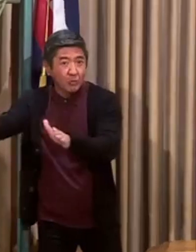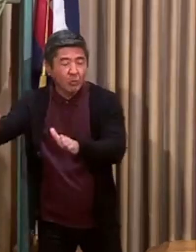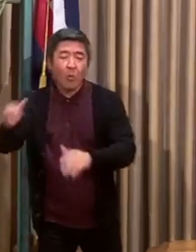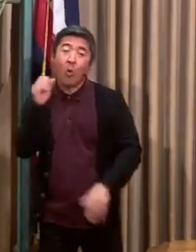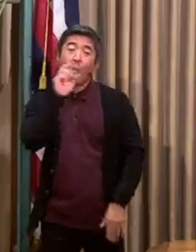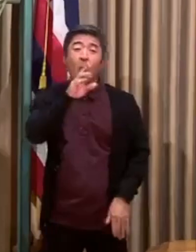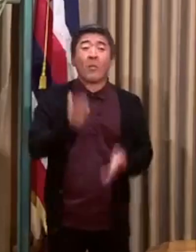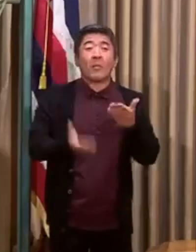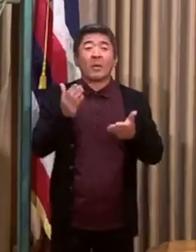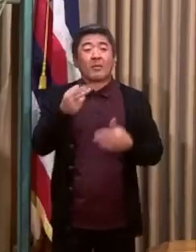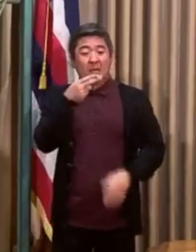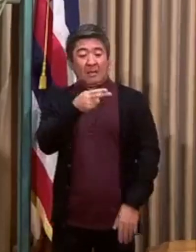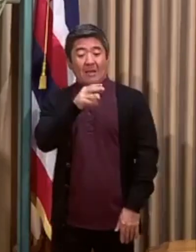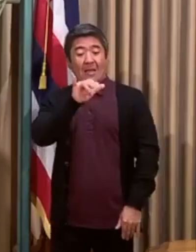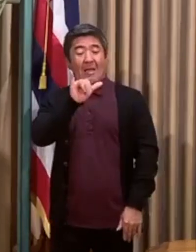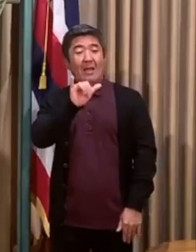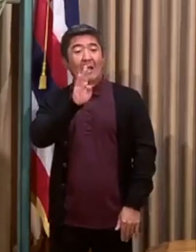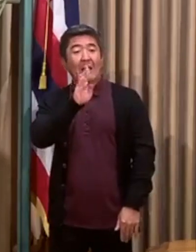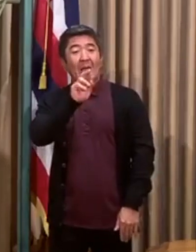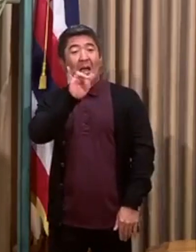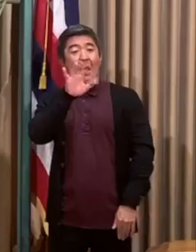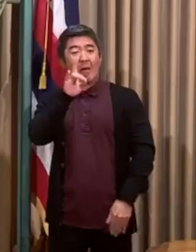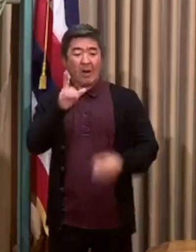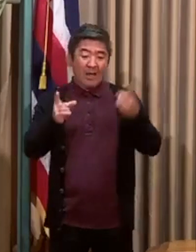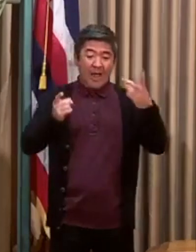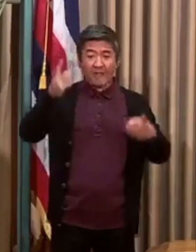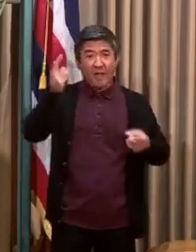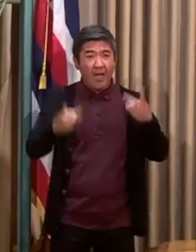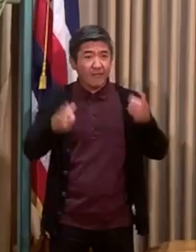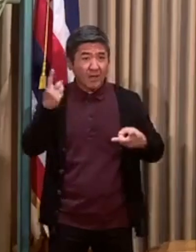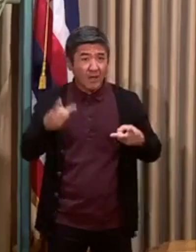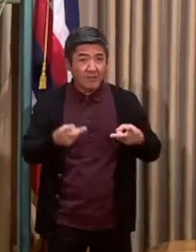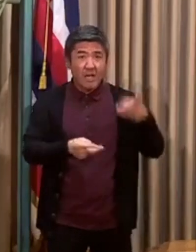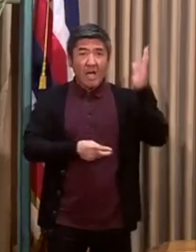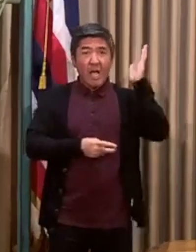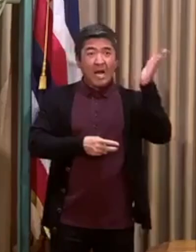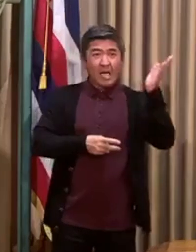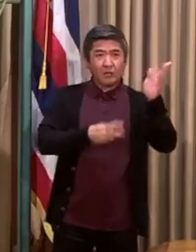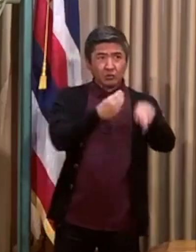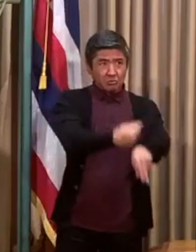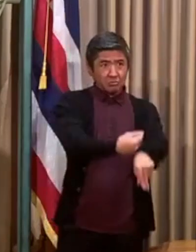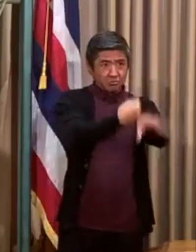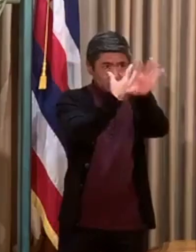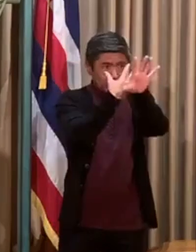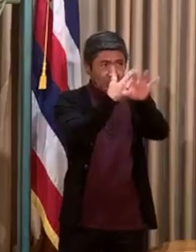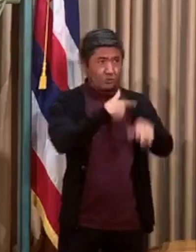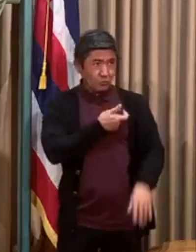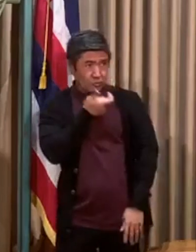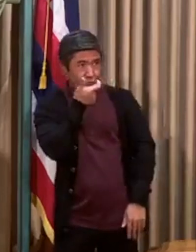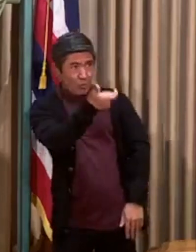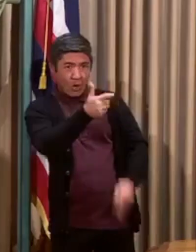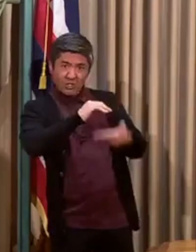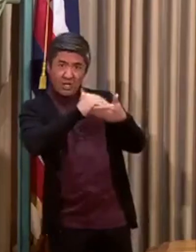and as I mentioned for the lecture portion of the class, actually record it, have the students watch the recording of the lecture,